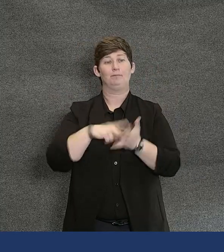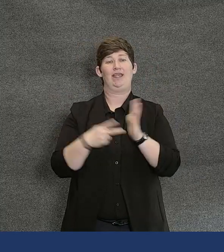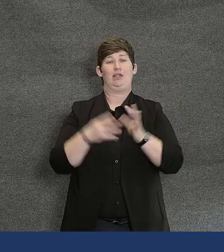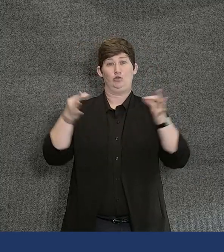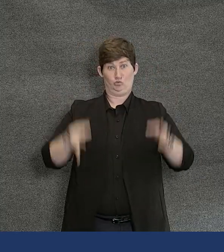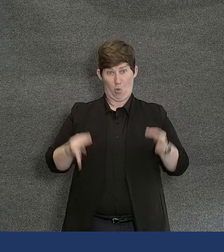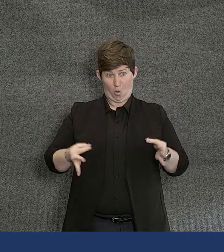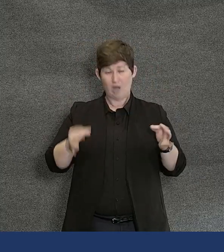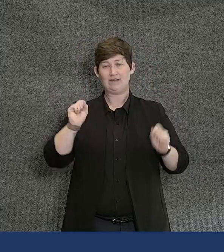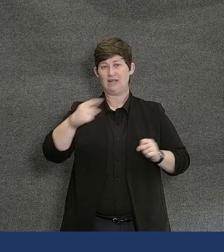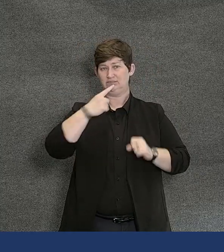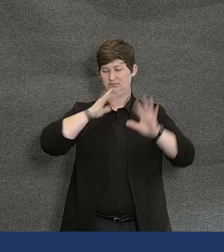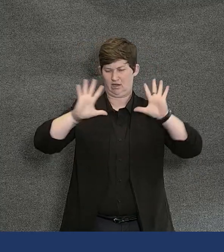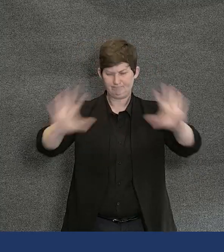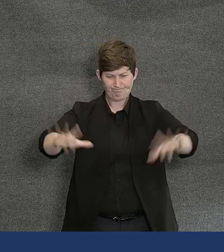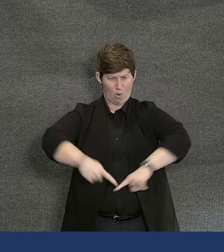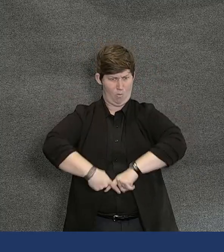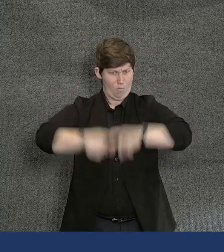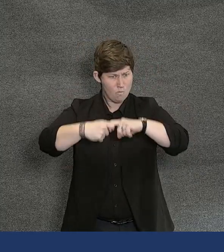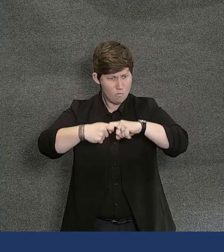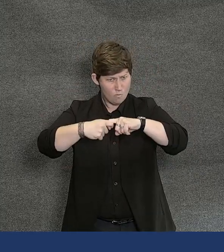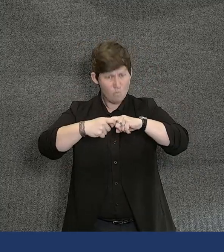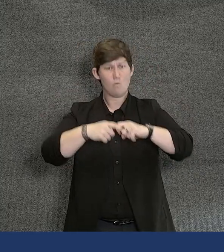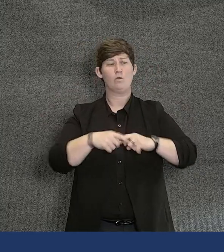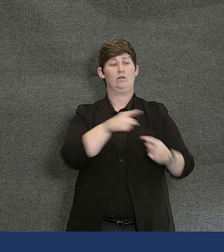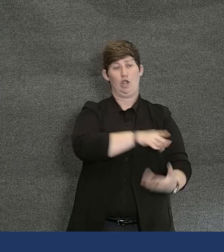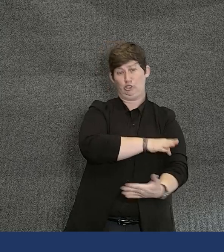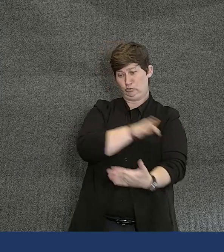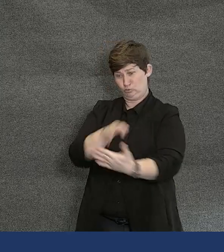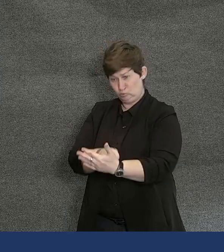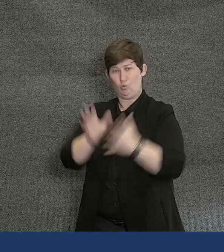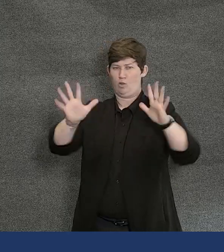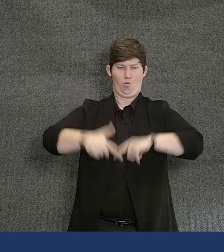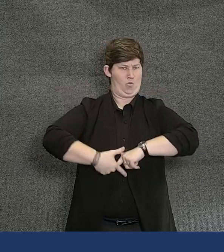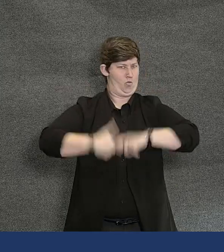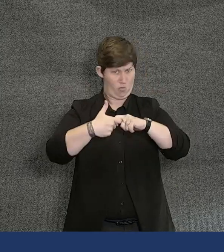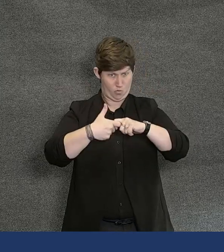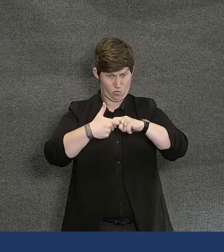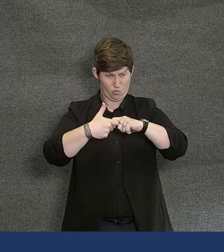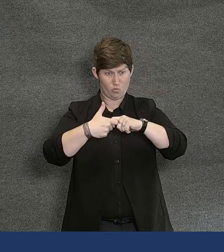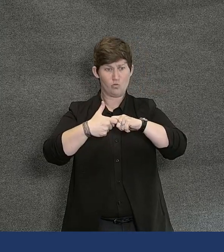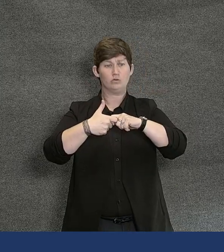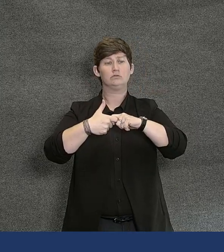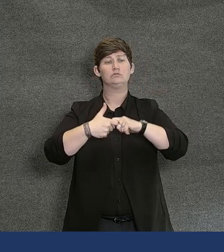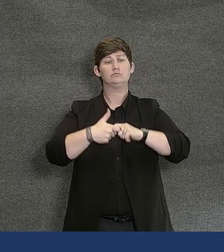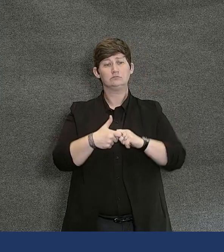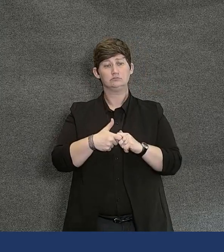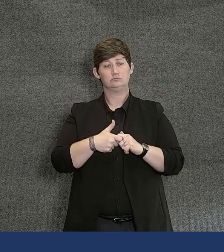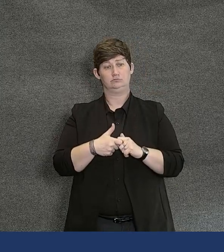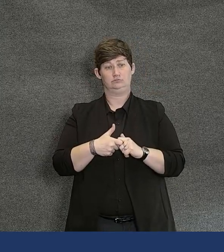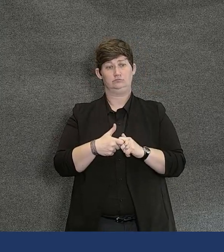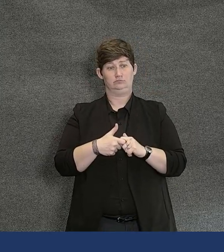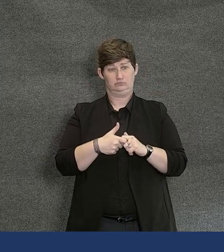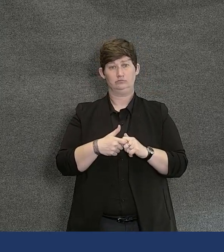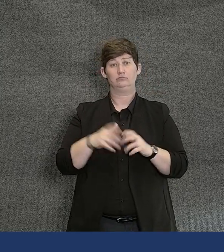the actions of the defendant. And in that situation, the first thing that you ask for is something called a TRO.